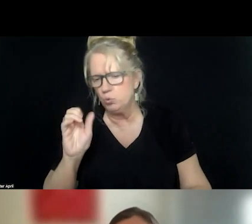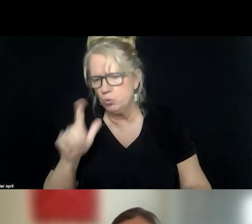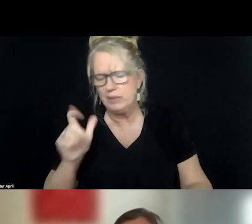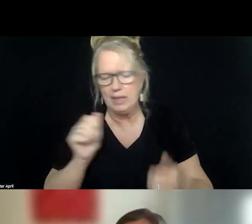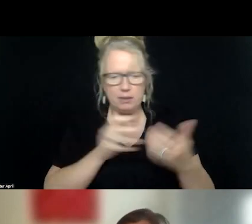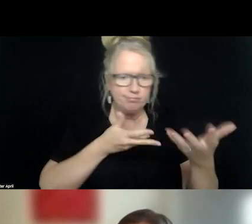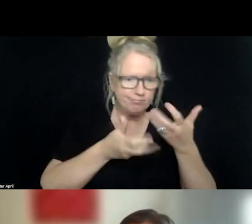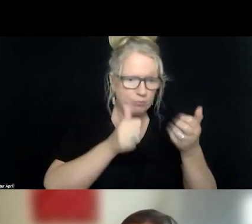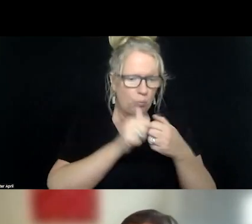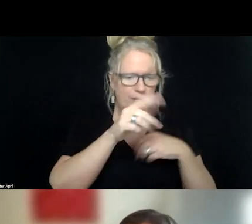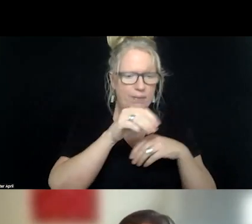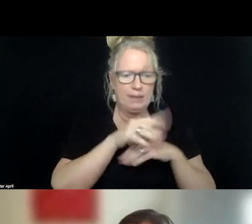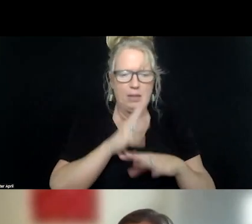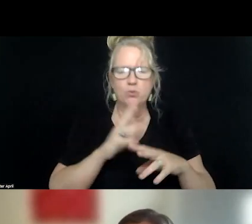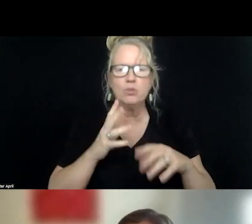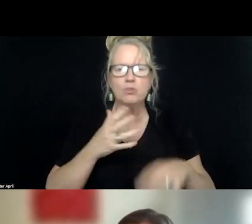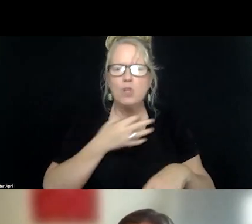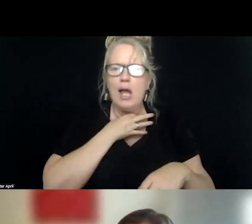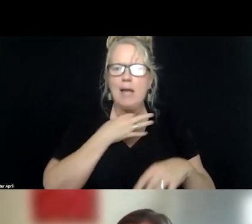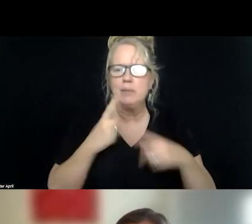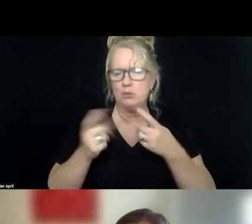I AUTOMOBILE EAGER TO COMPLETE DATA COLLECTION AND REPORT ON